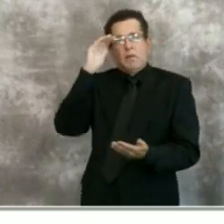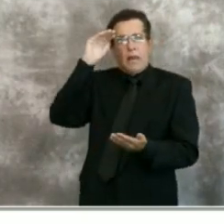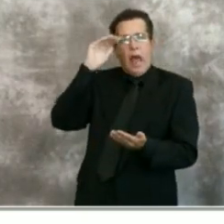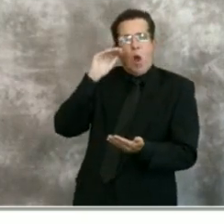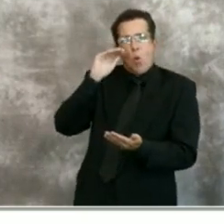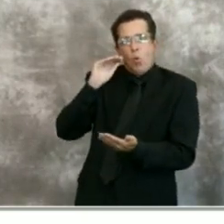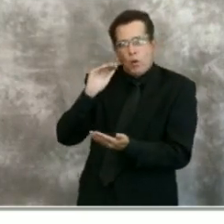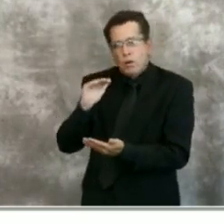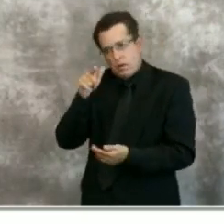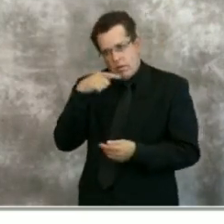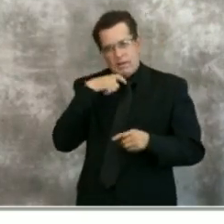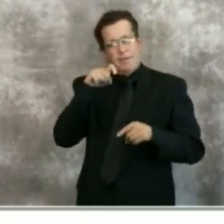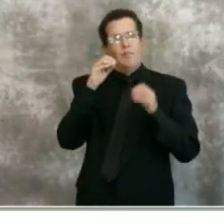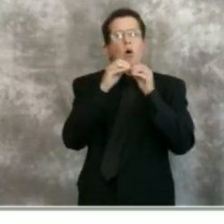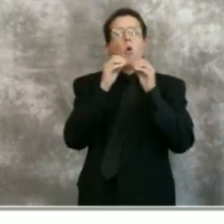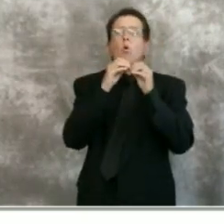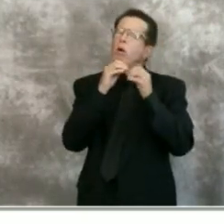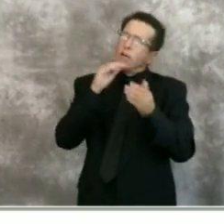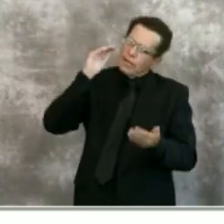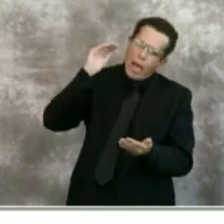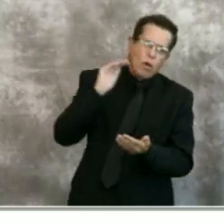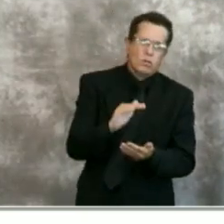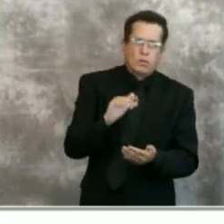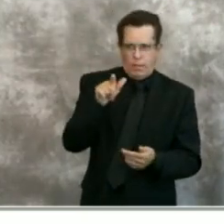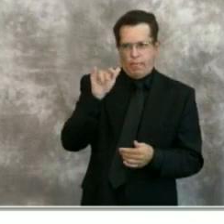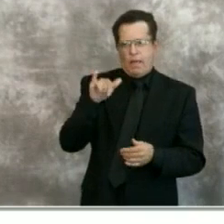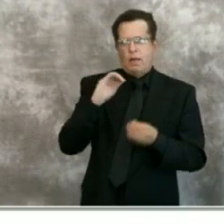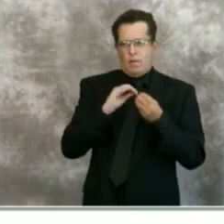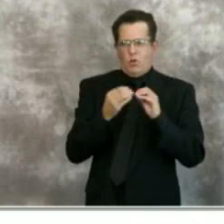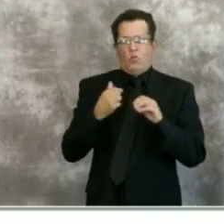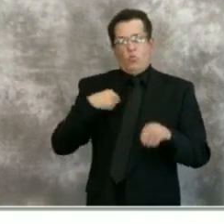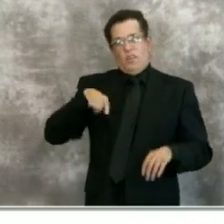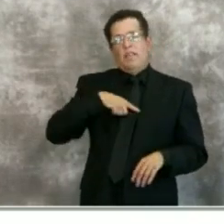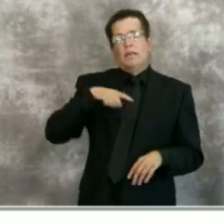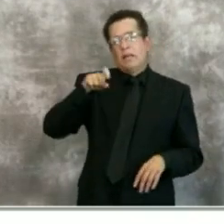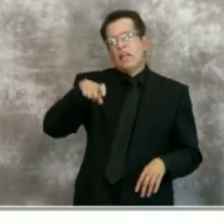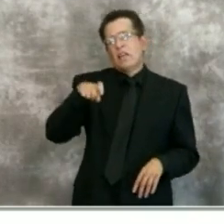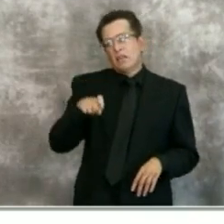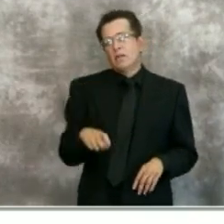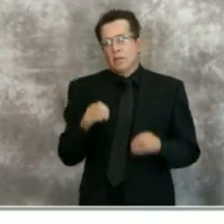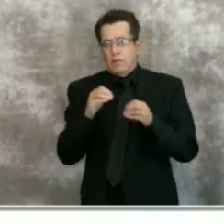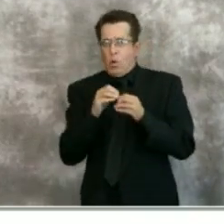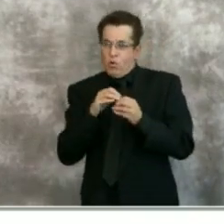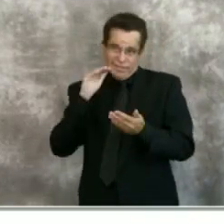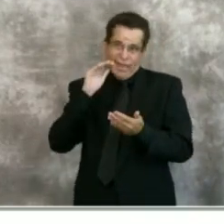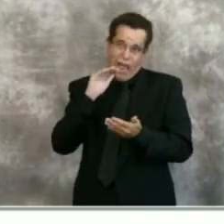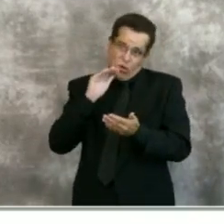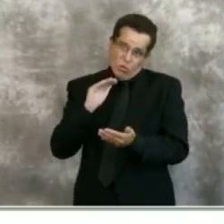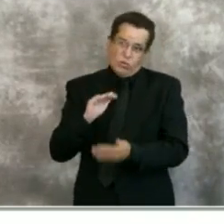ENCOURAGEMENT. IN THE LAST 3 DAYS. HOSPITALIZATIONS. APPEAR TO BE COMING DOWN, BUT WE NEED